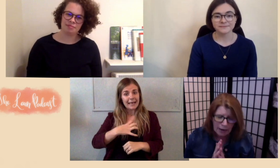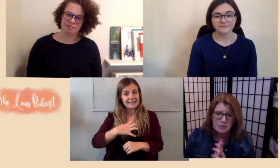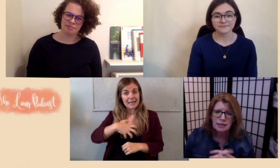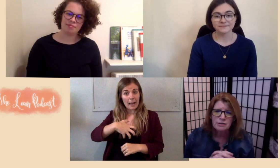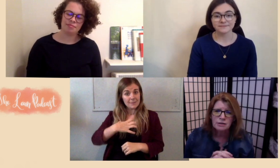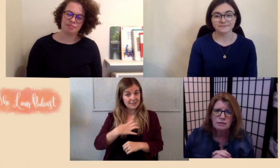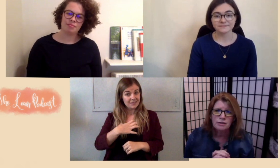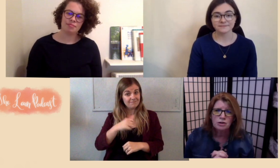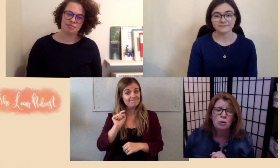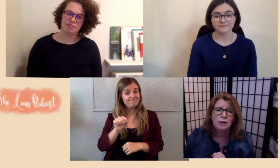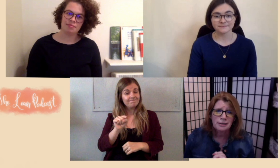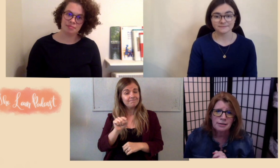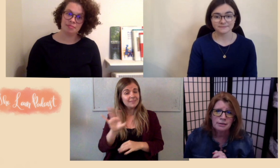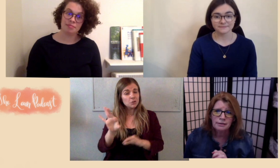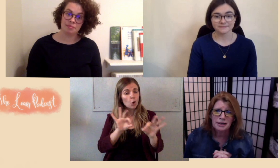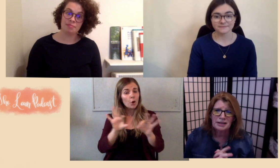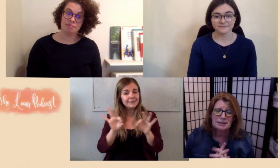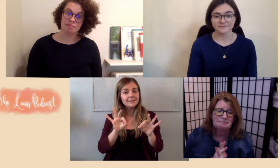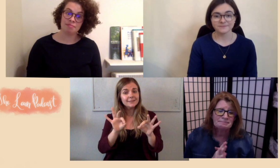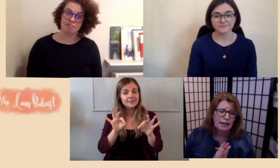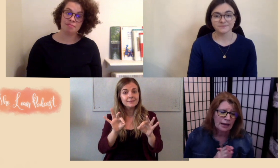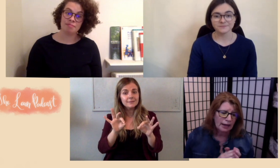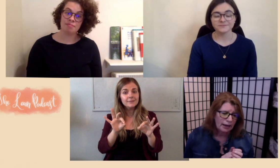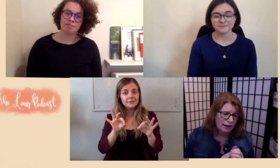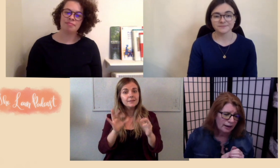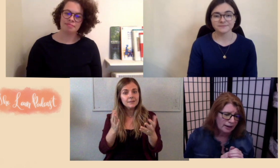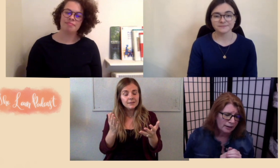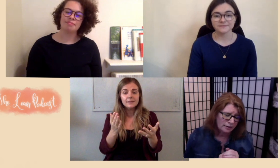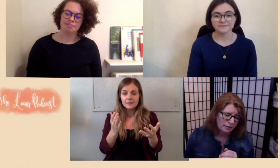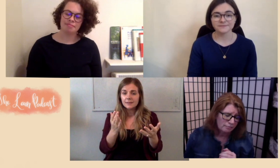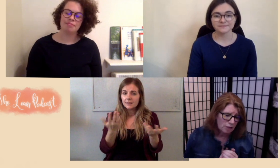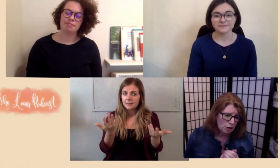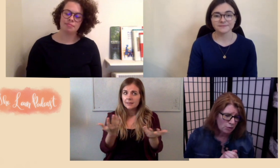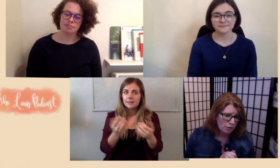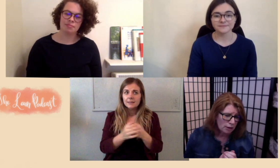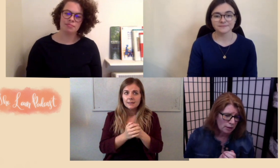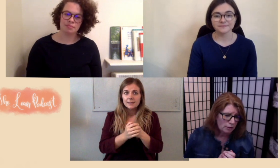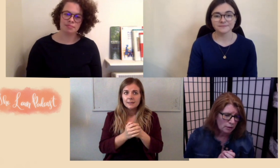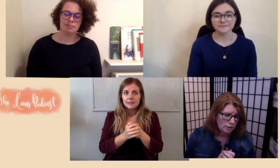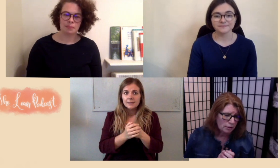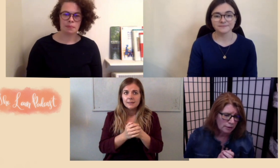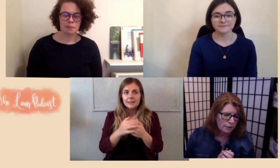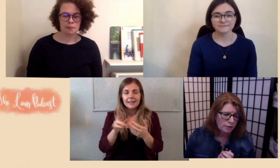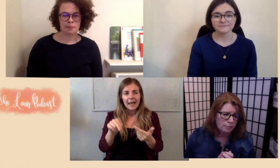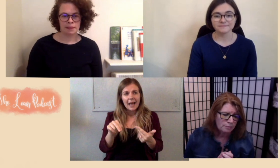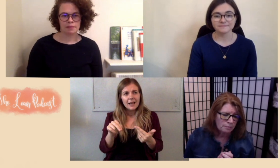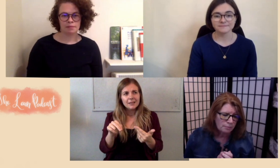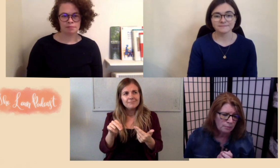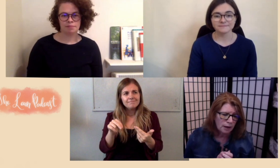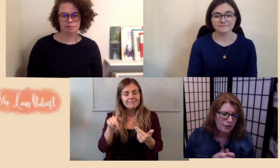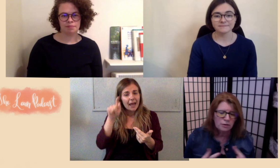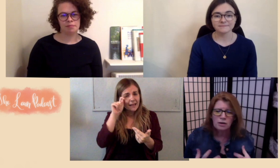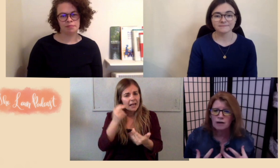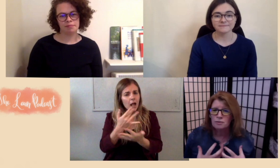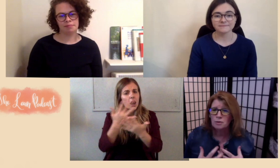There can, I think there's a lot of emotional reaction that comes to adapting.